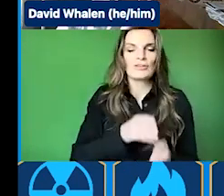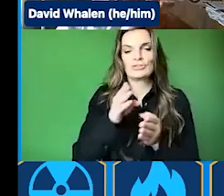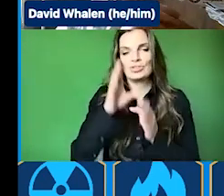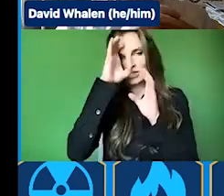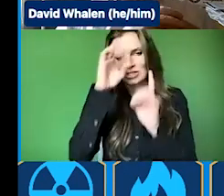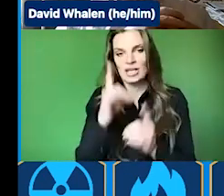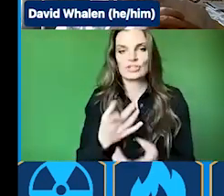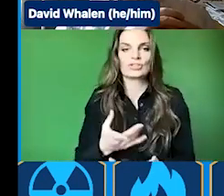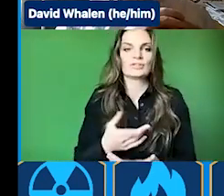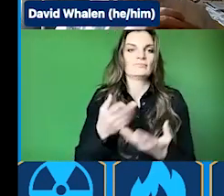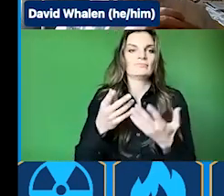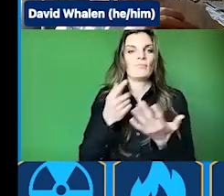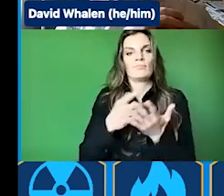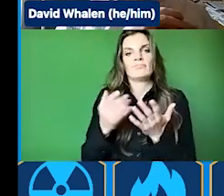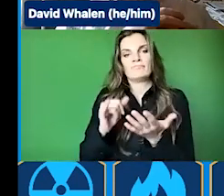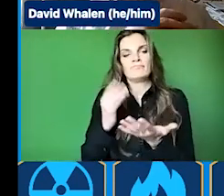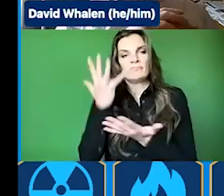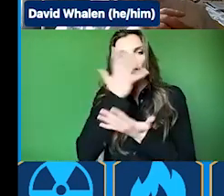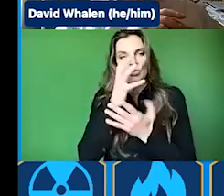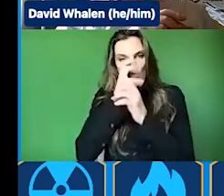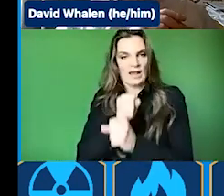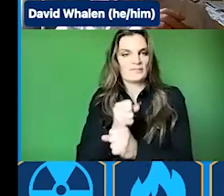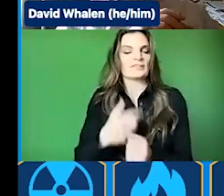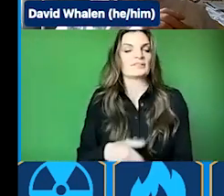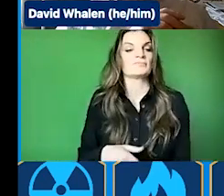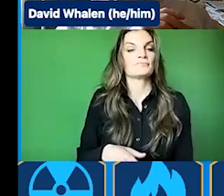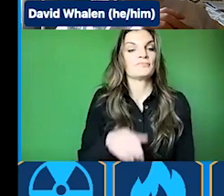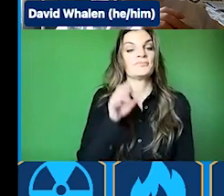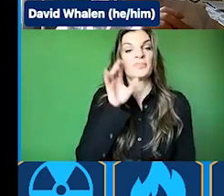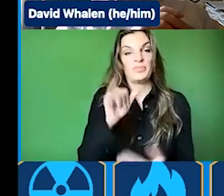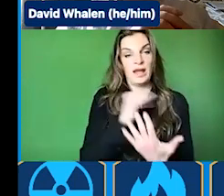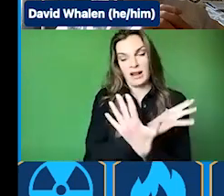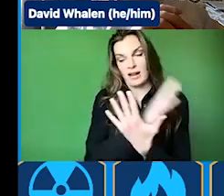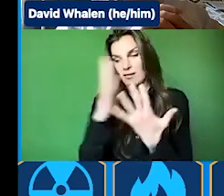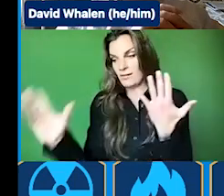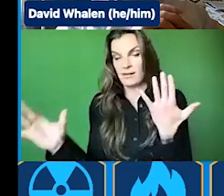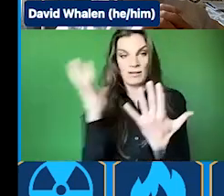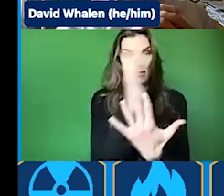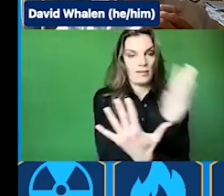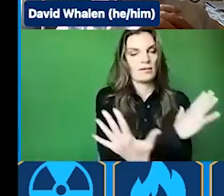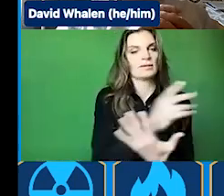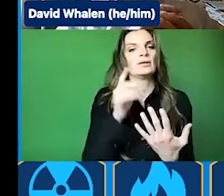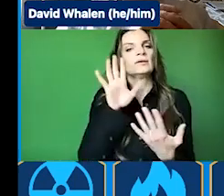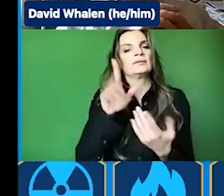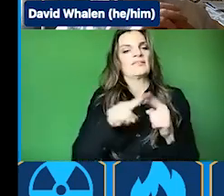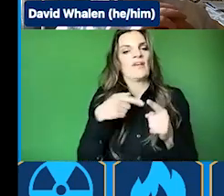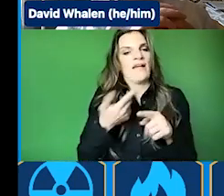attractiveness and many more. Intersectionality is a lens through which you can see where power comes and collides where it locks intersects.